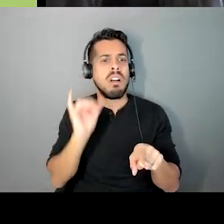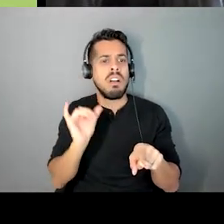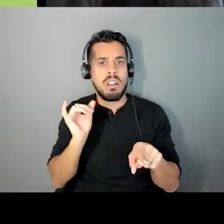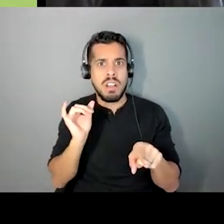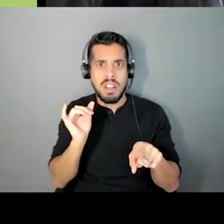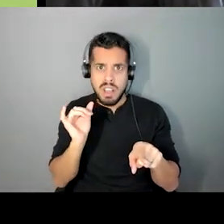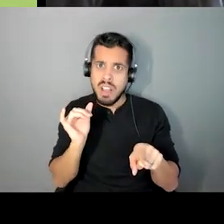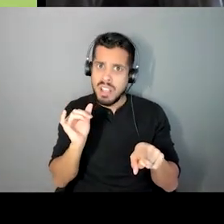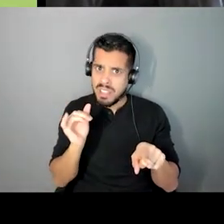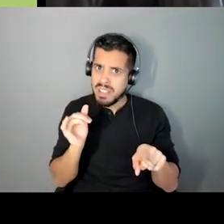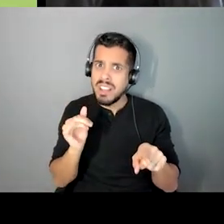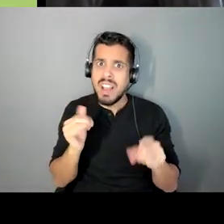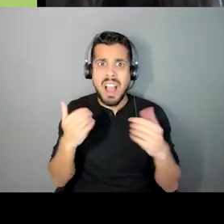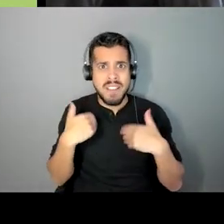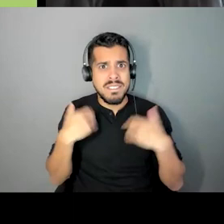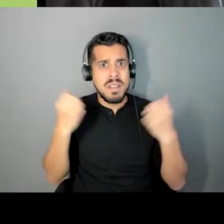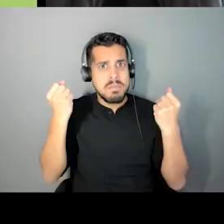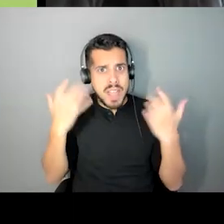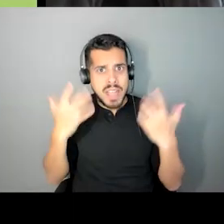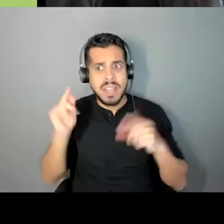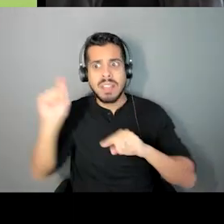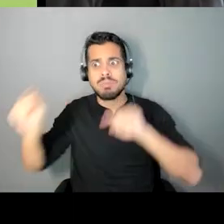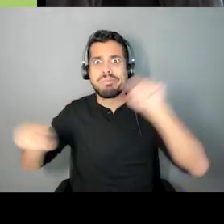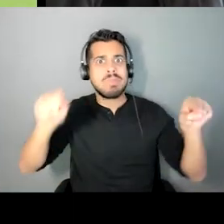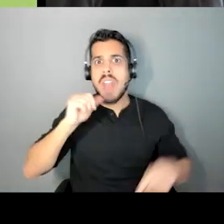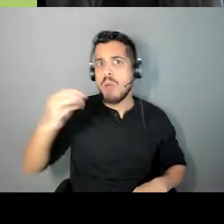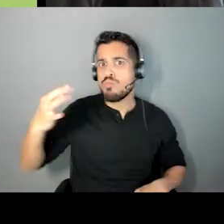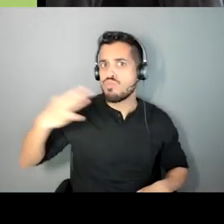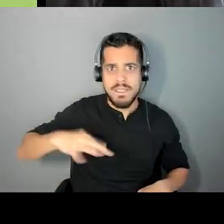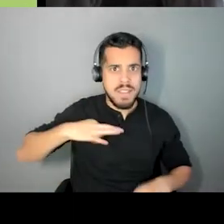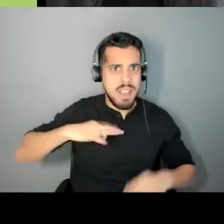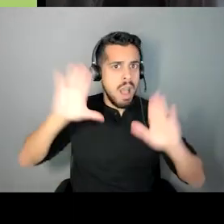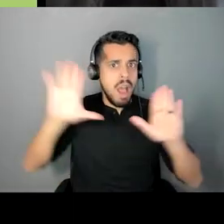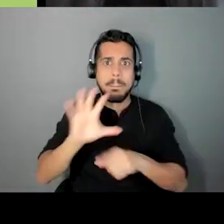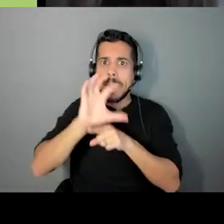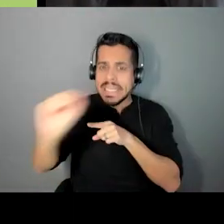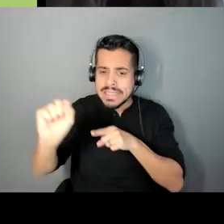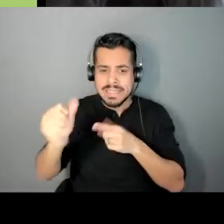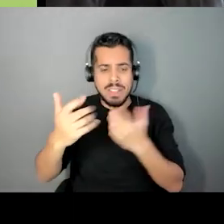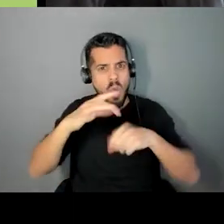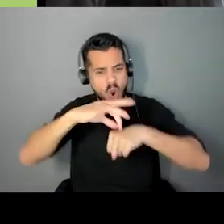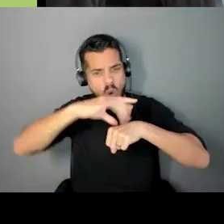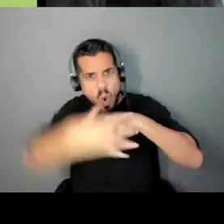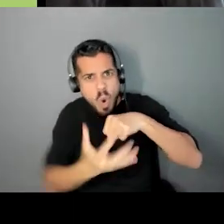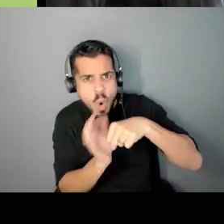uh... amazing non-profits across the country, uh... across the globe that are, uh... helping people with disabilities,